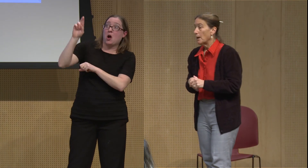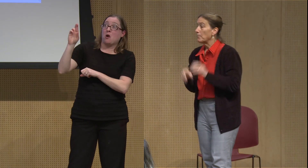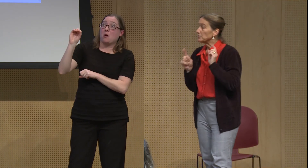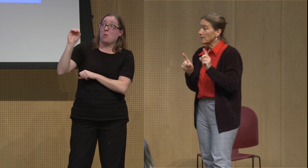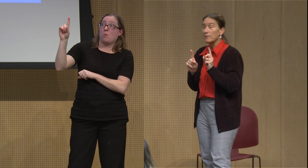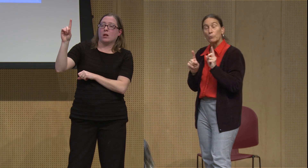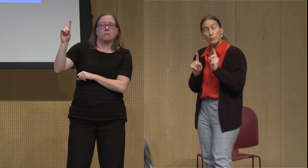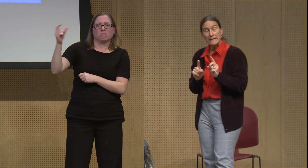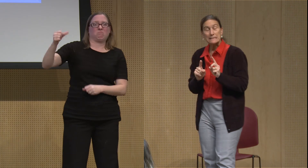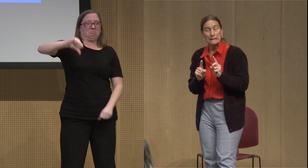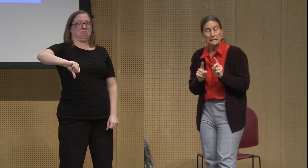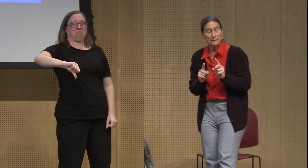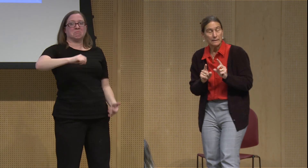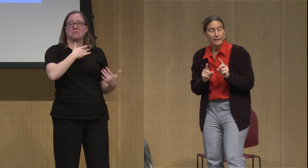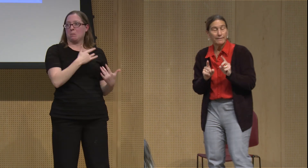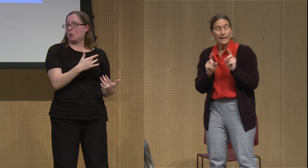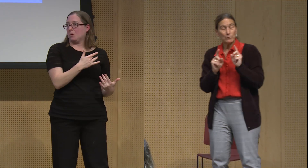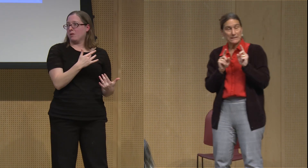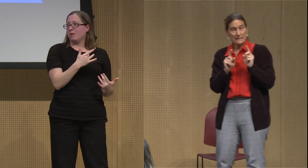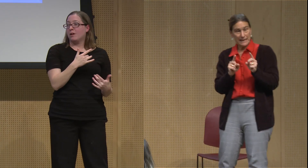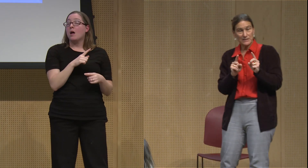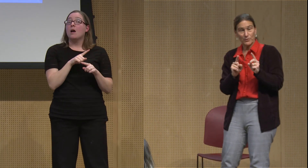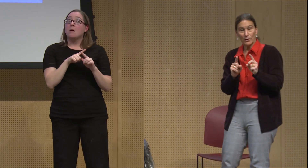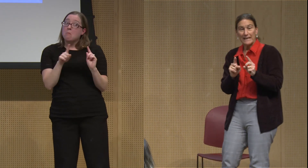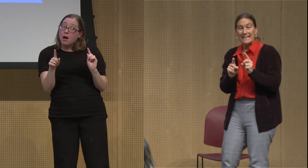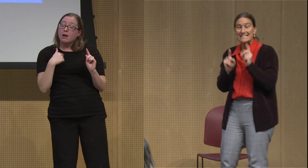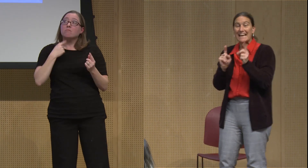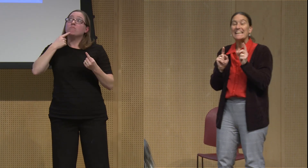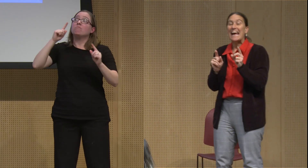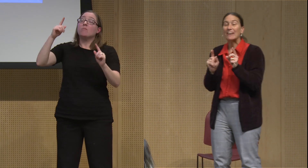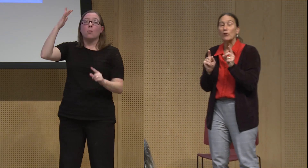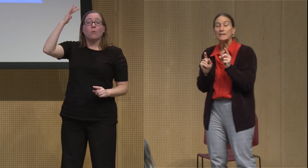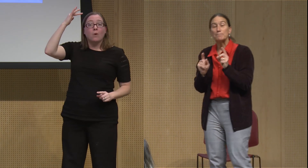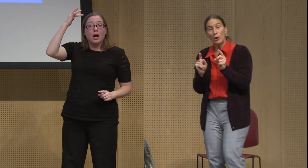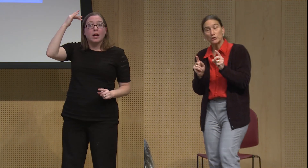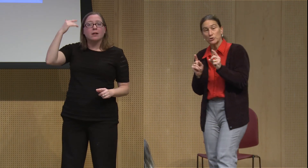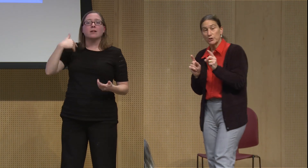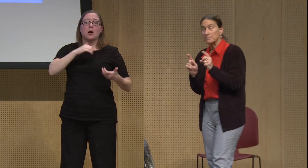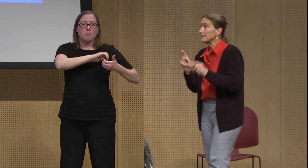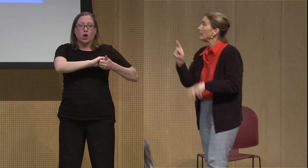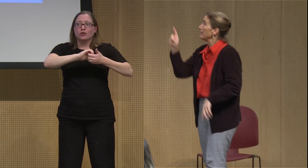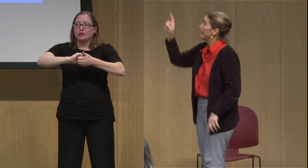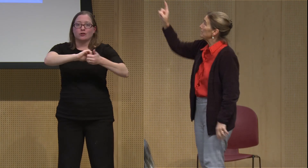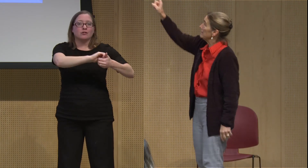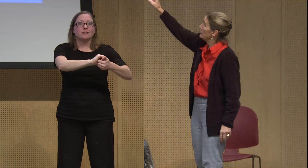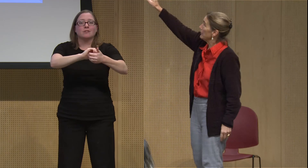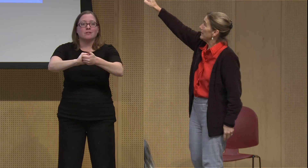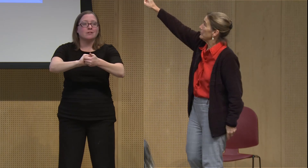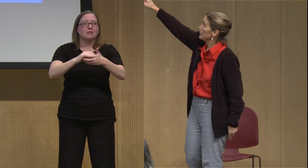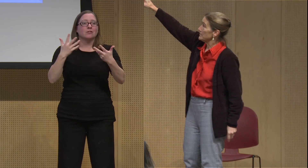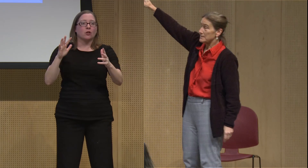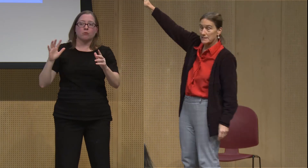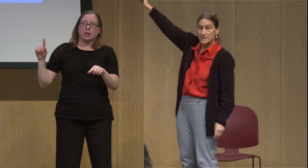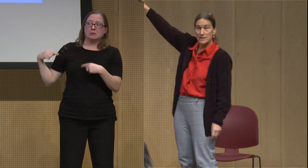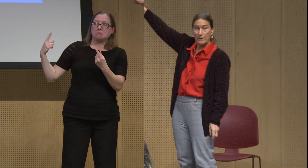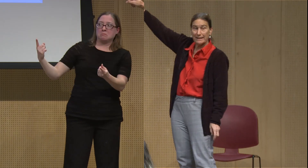BUT SOME OF THE REASON THAT I WAS SUCCESSFUL IS THAT I HAD ALL THESE PARTNERSHIPS THAT HAD BEEN CREATED THROUGH THE CDC GRANT